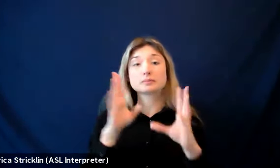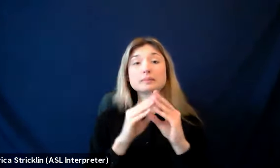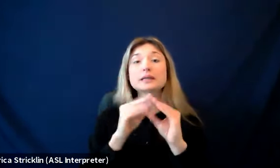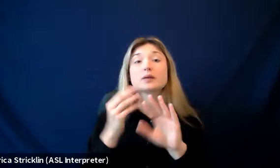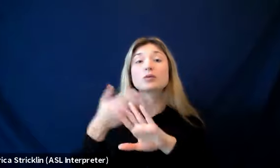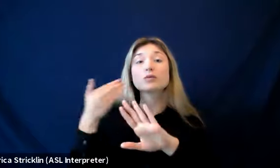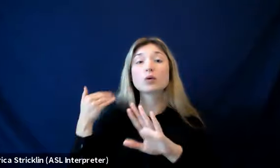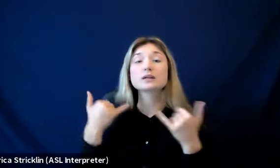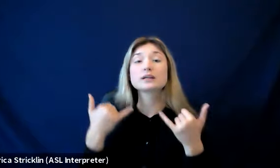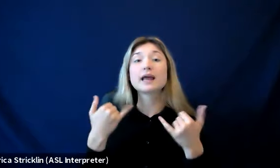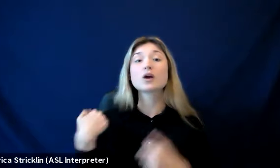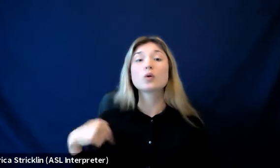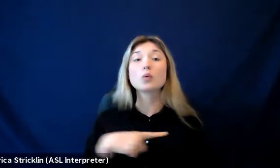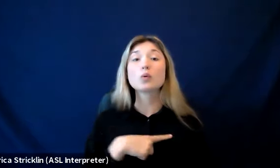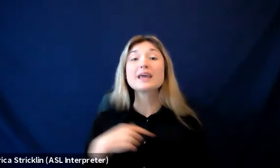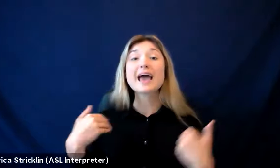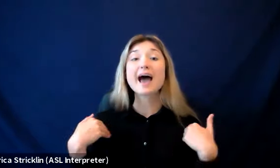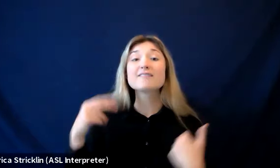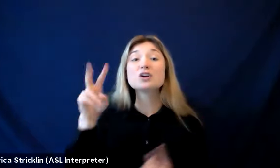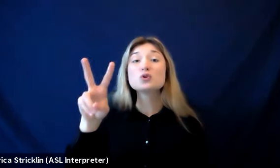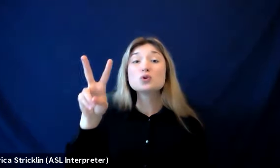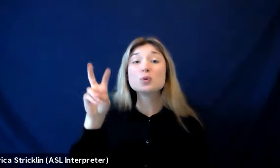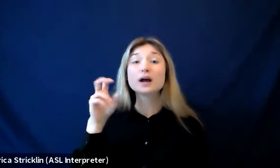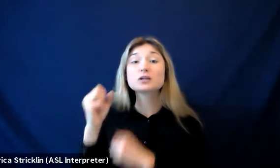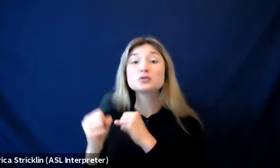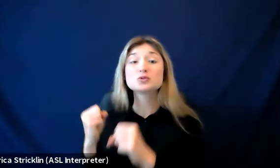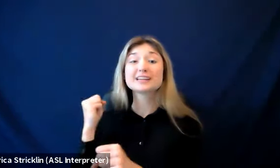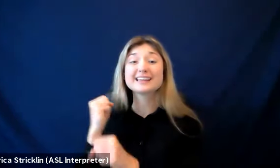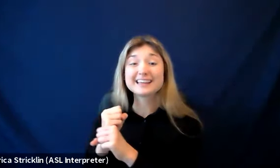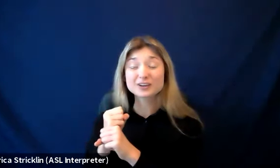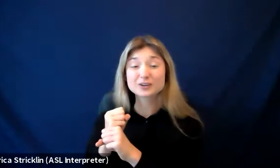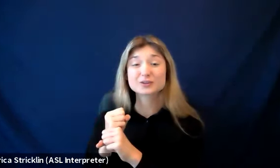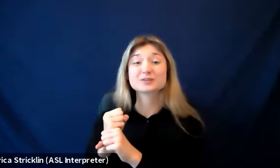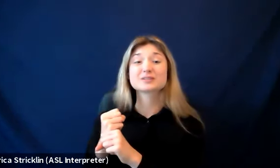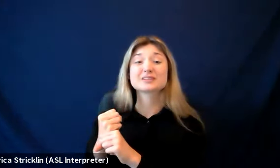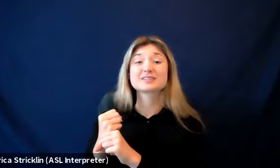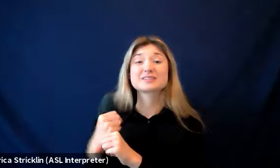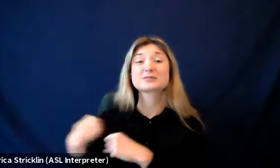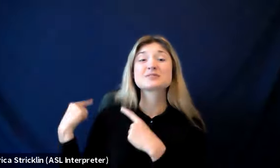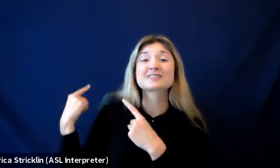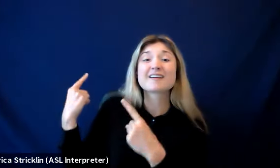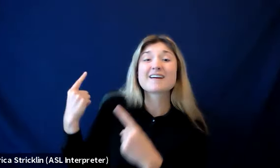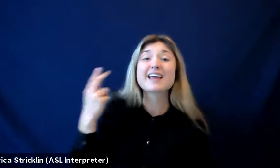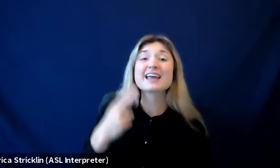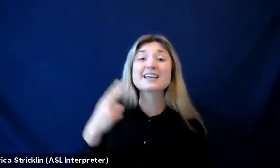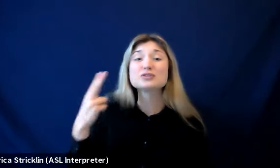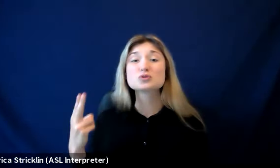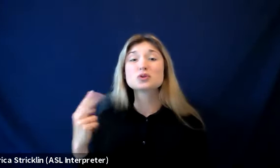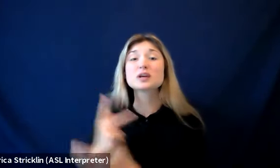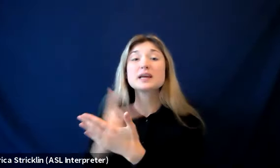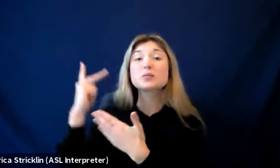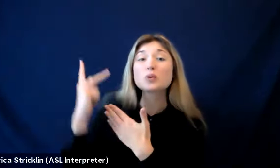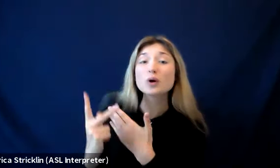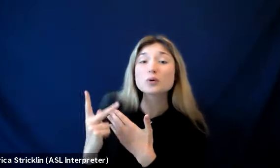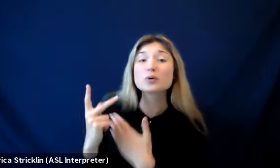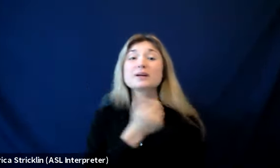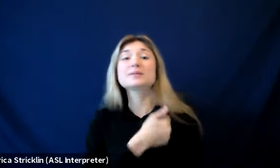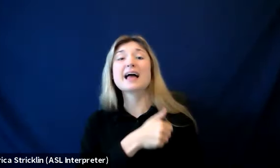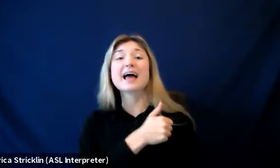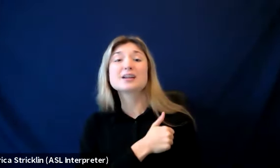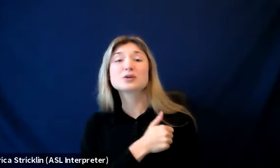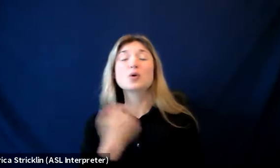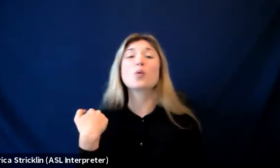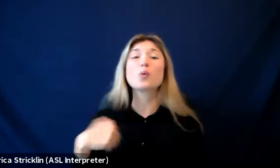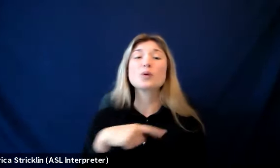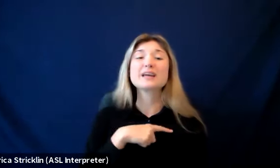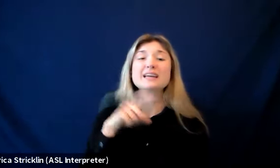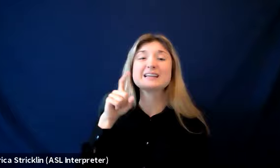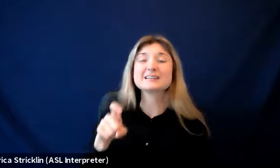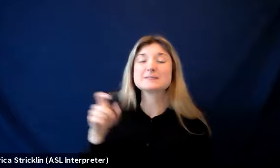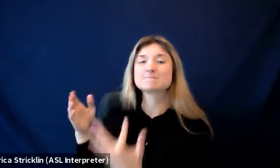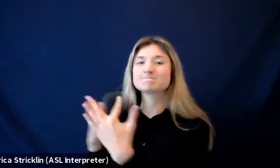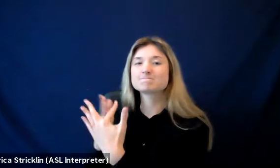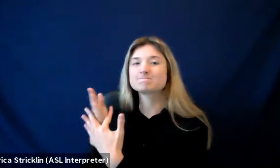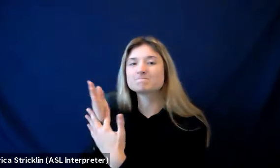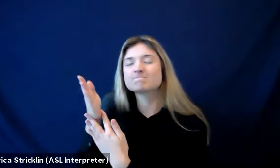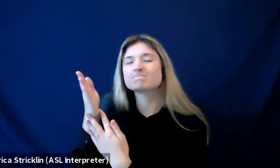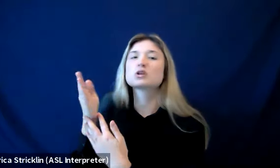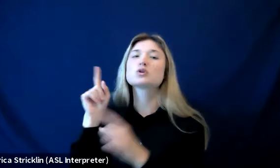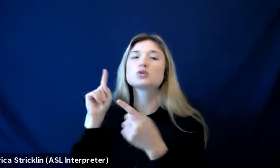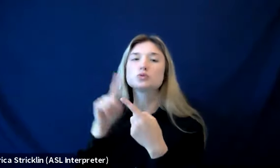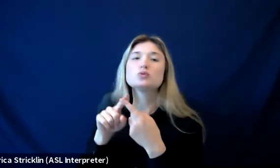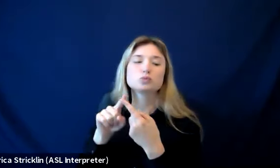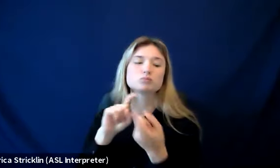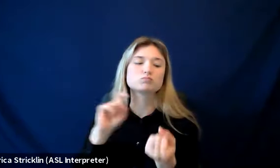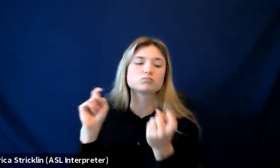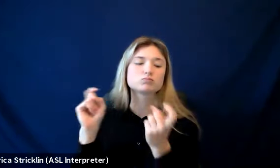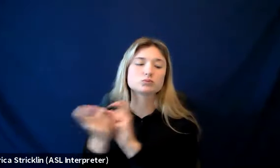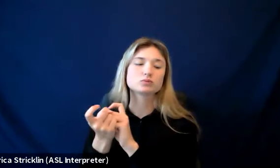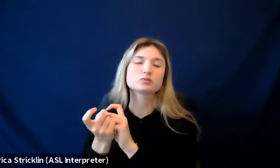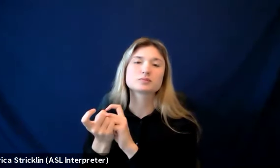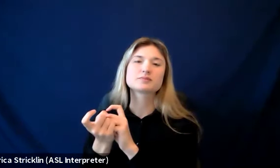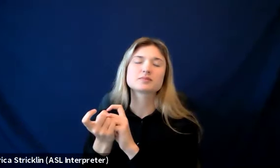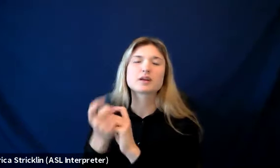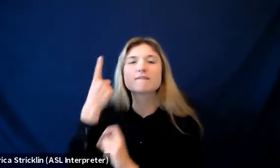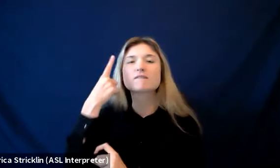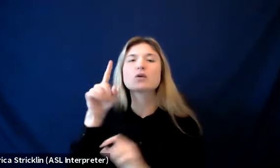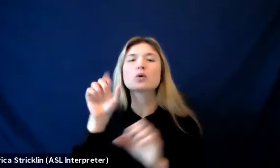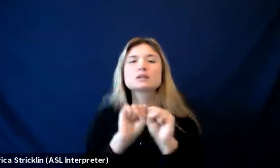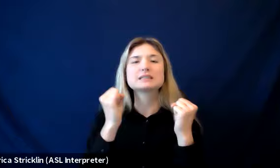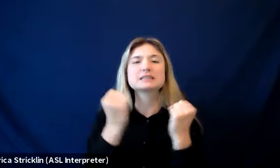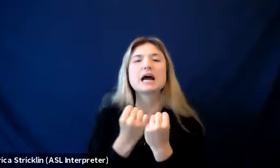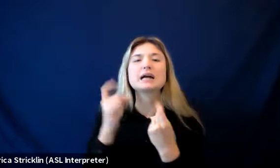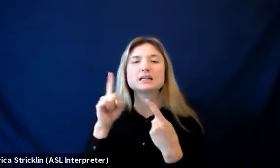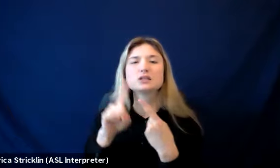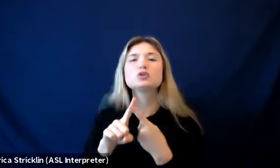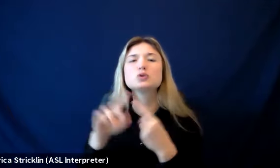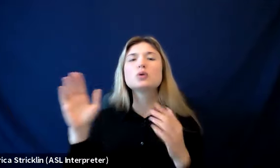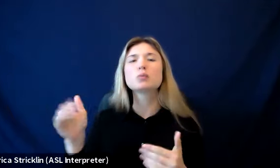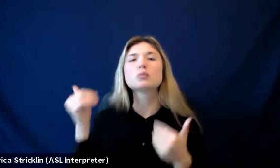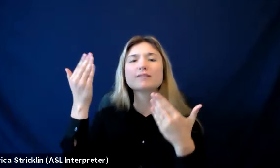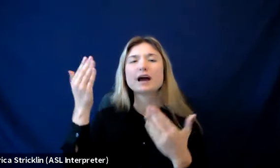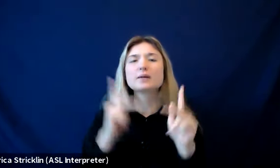We have 200 years of history and programs and attitudes that we have to work through in order to make these changes for society to be able to provide people with disabilities.